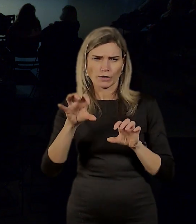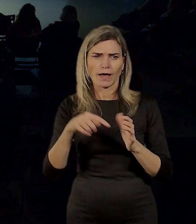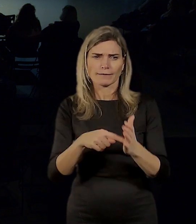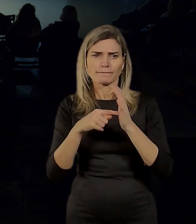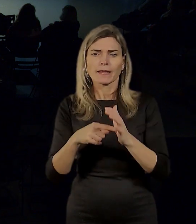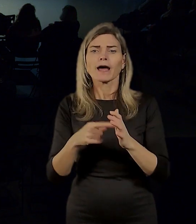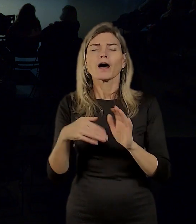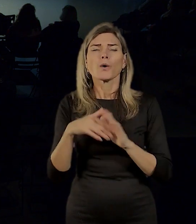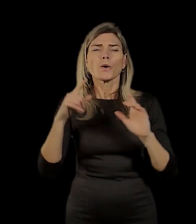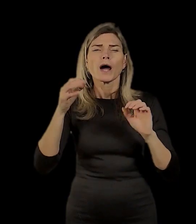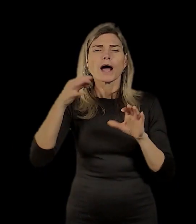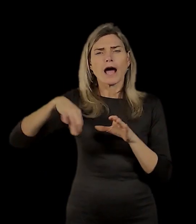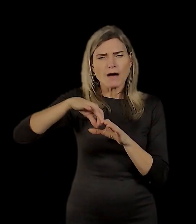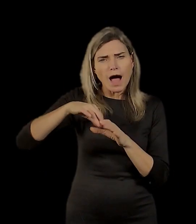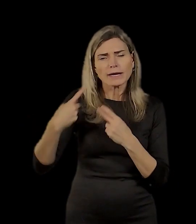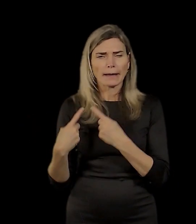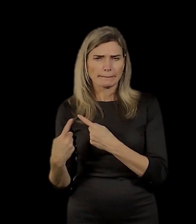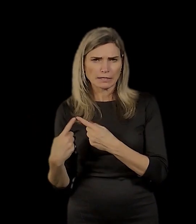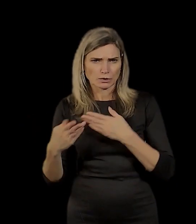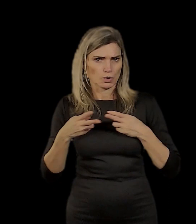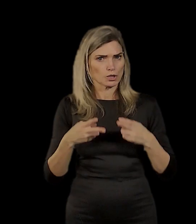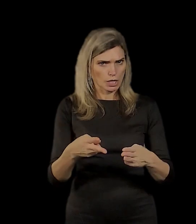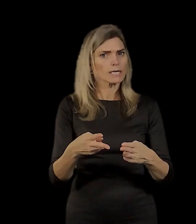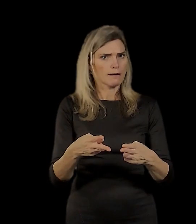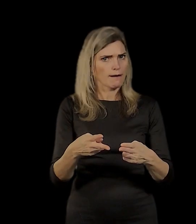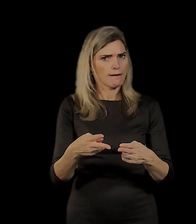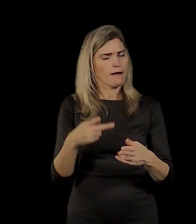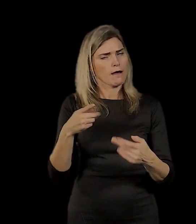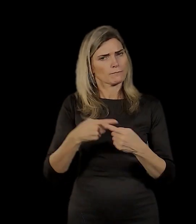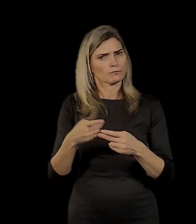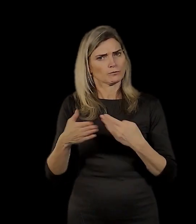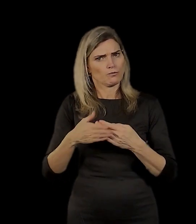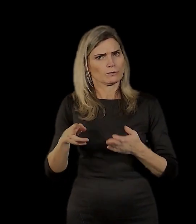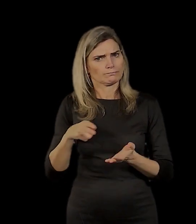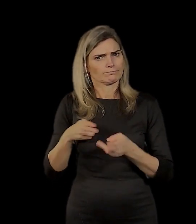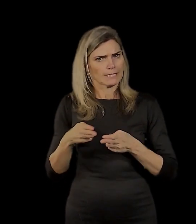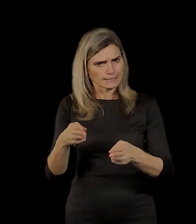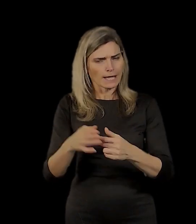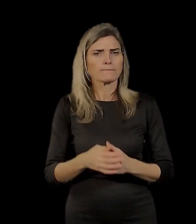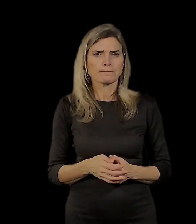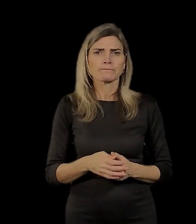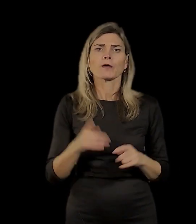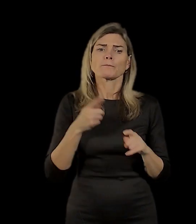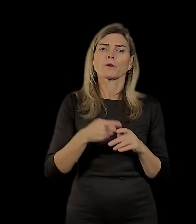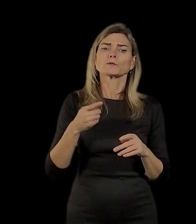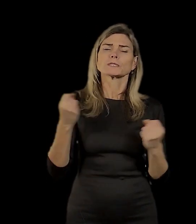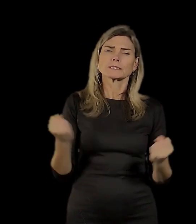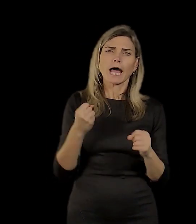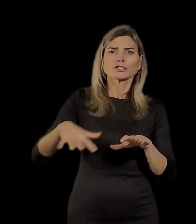Here, a little further north, where the space is widest, we are separating the cycle path from the pedestrian path.